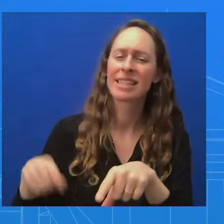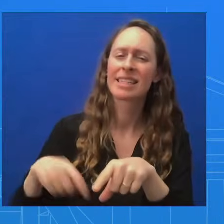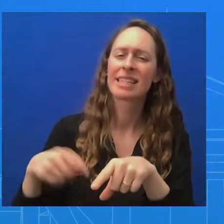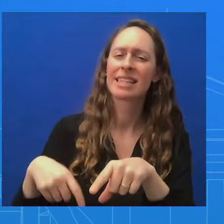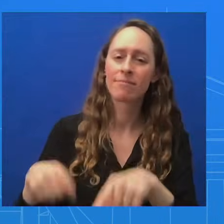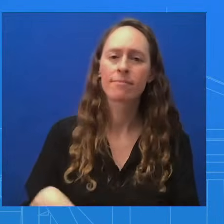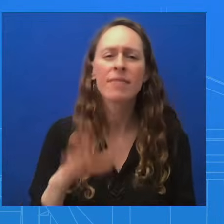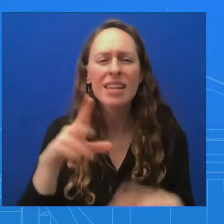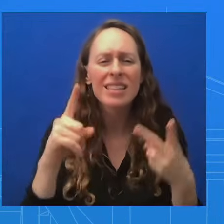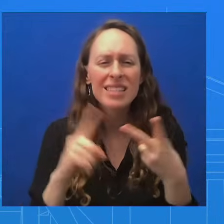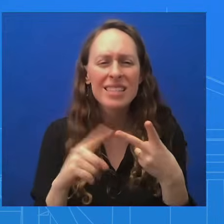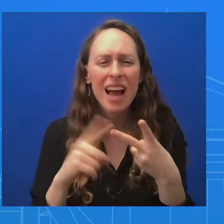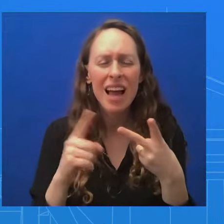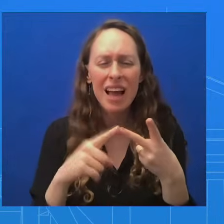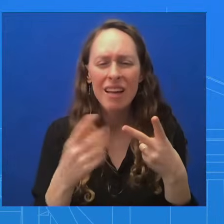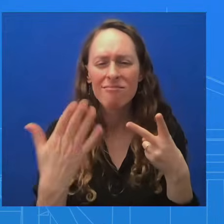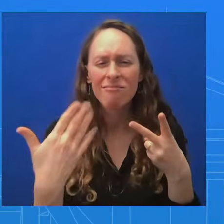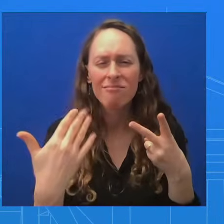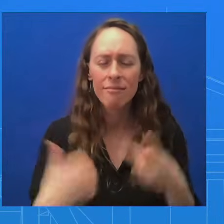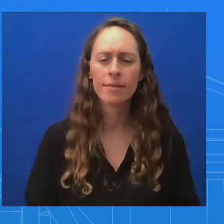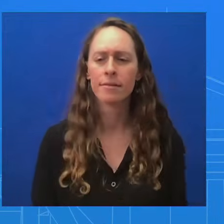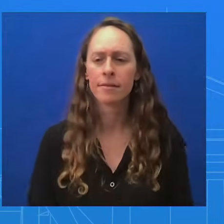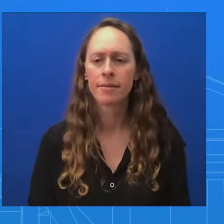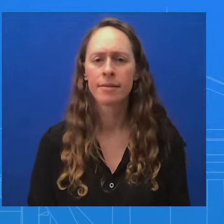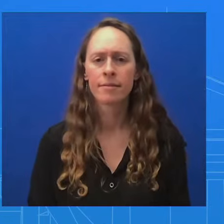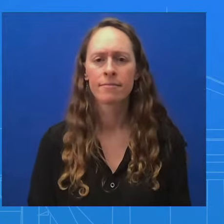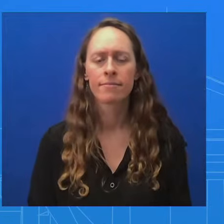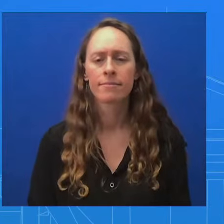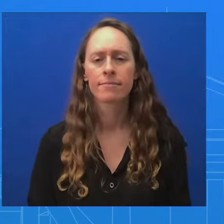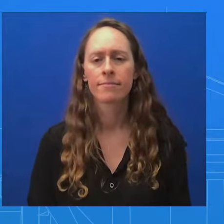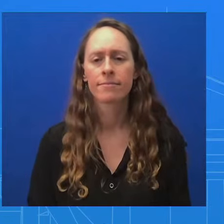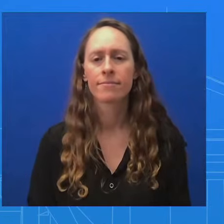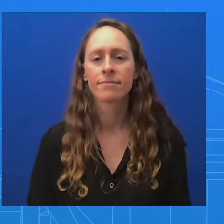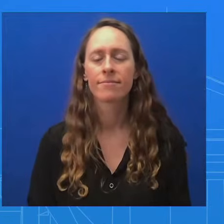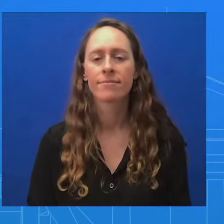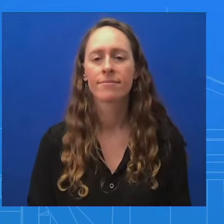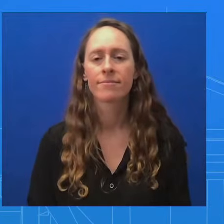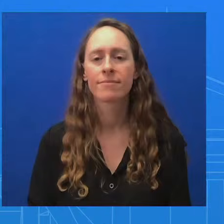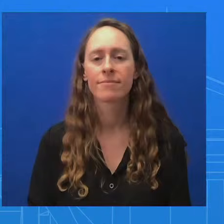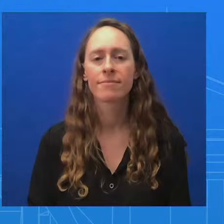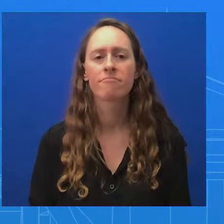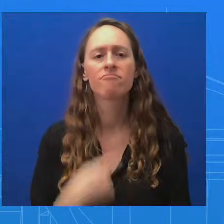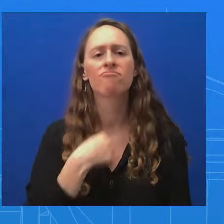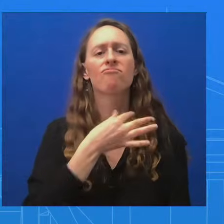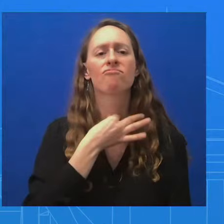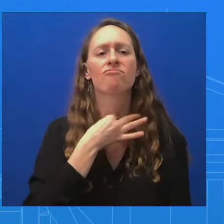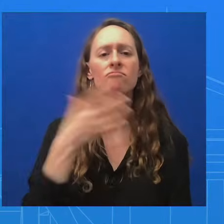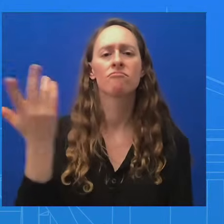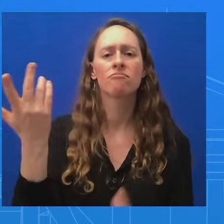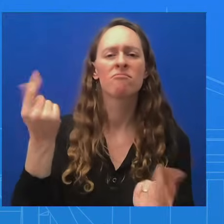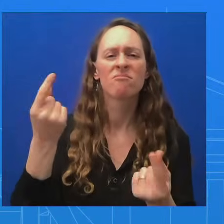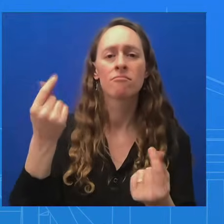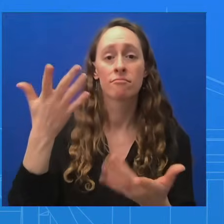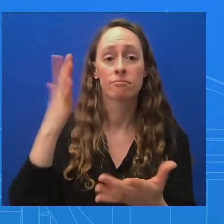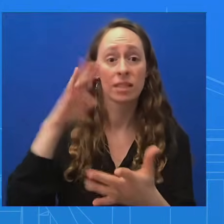to go in line with U.S. policy? Mr. Kirby: Well, I'm certainly not going to goti- negotiate here from the podium about a two-state solution. It is something that is --